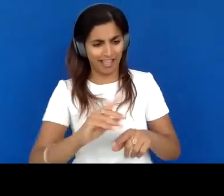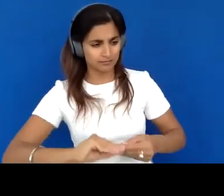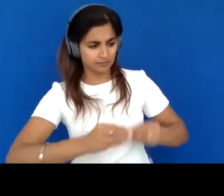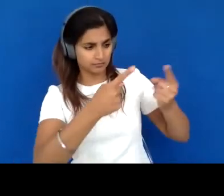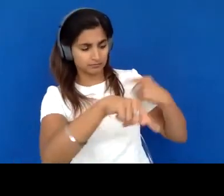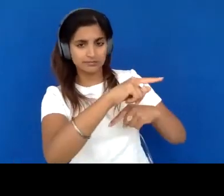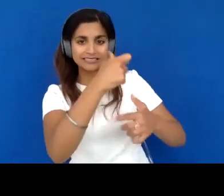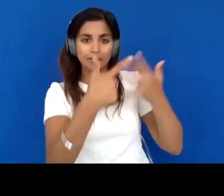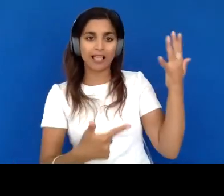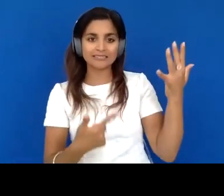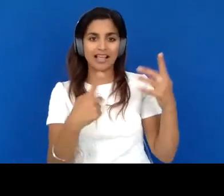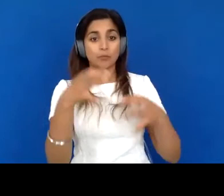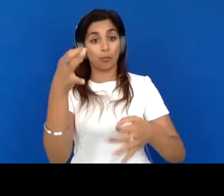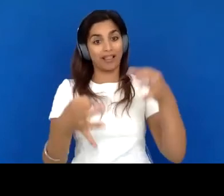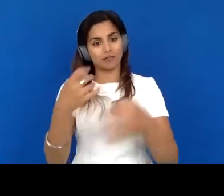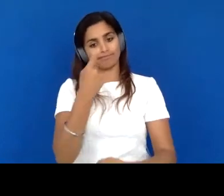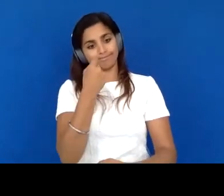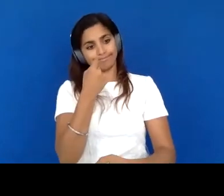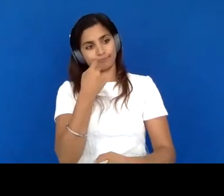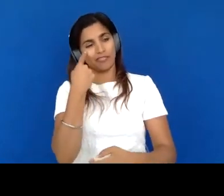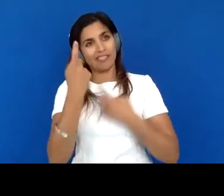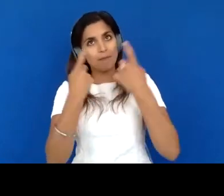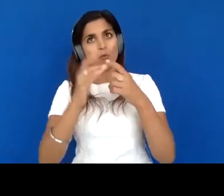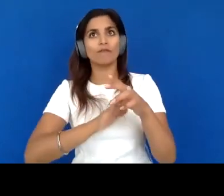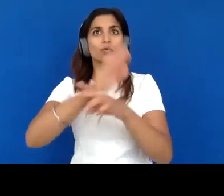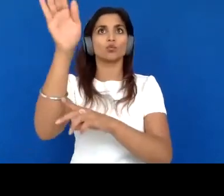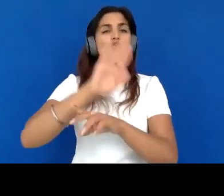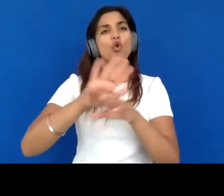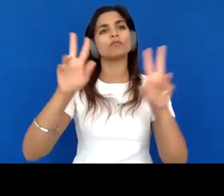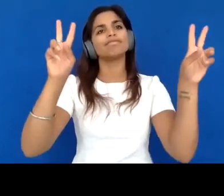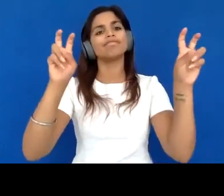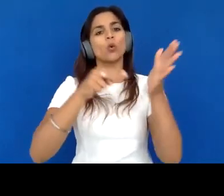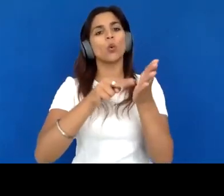while medical professionals in Bhopal have focused on mourning and cure local